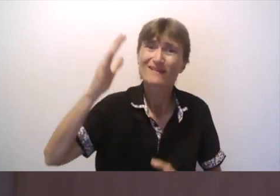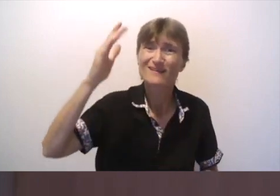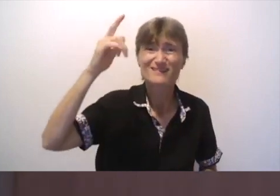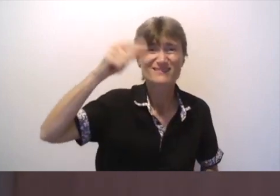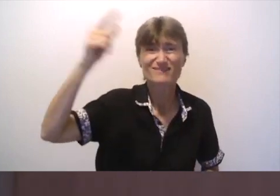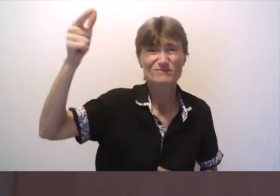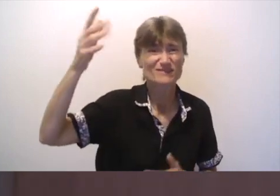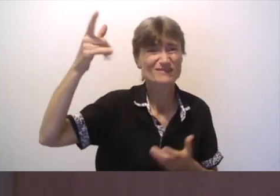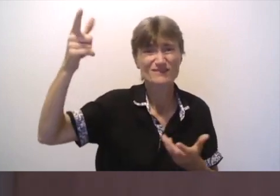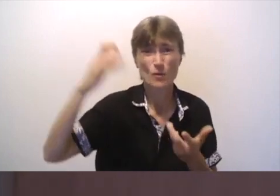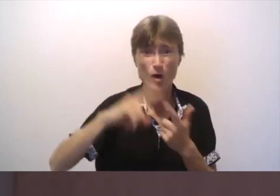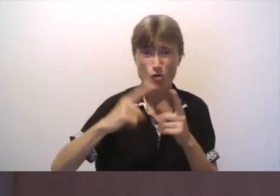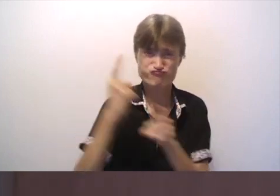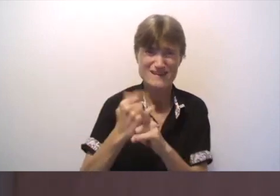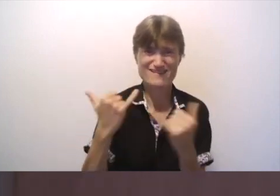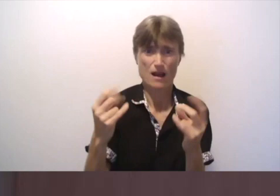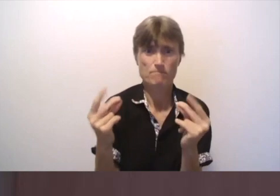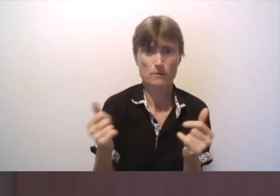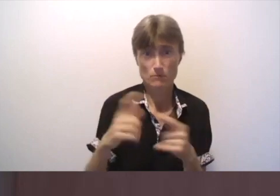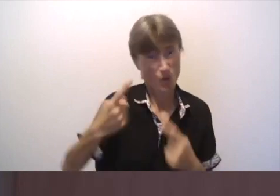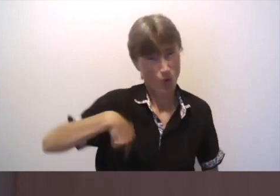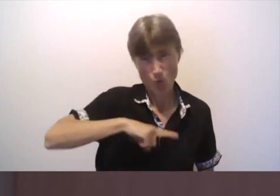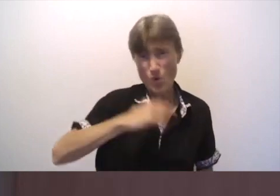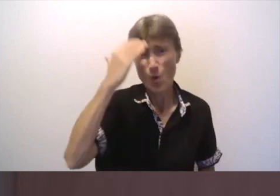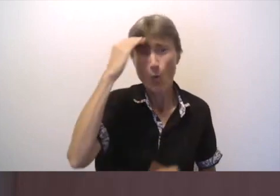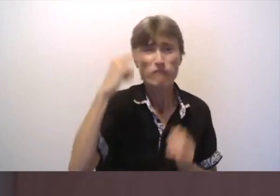but we know that a homeless shelter hasn't solved homelessness